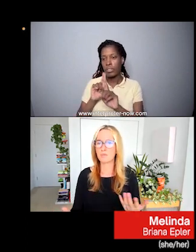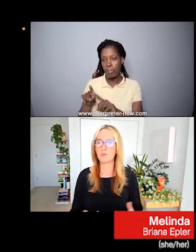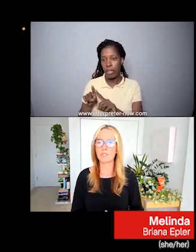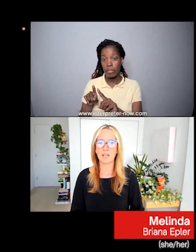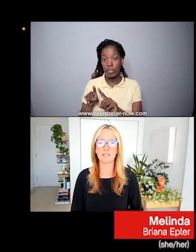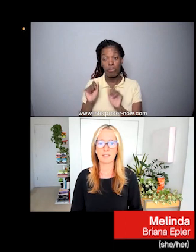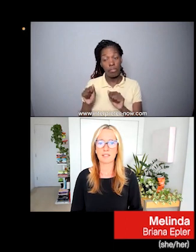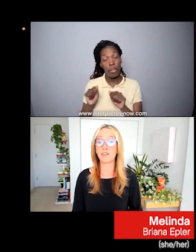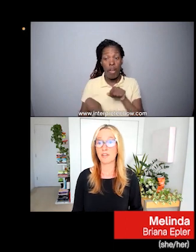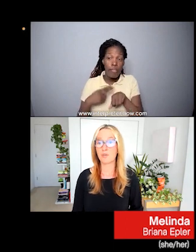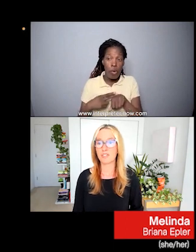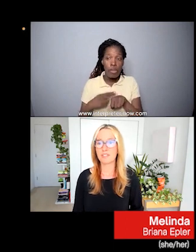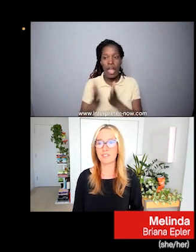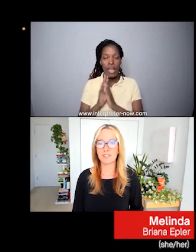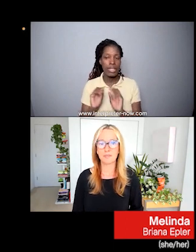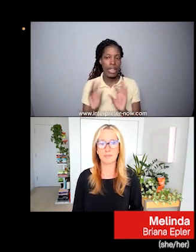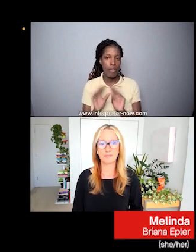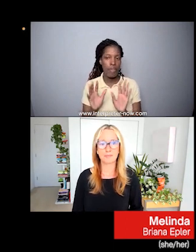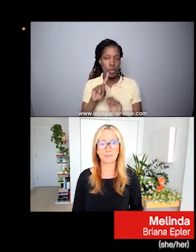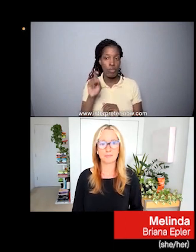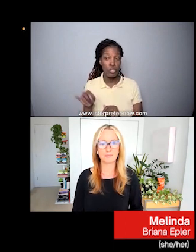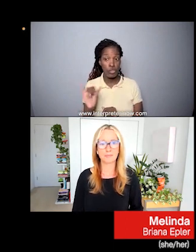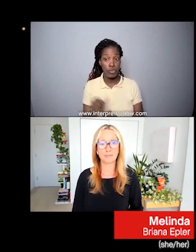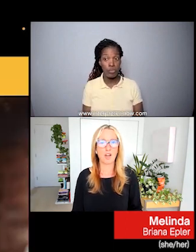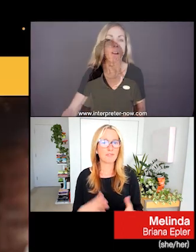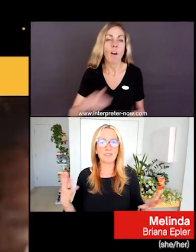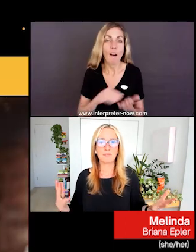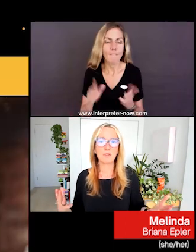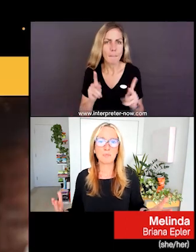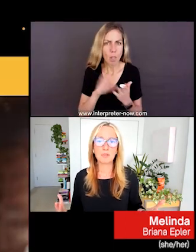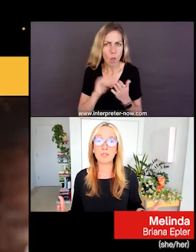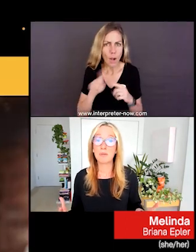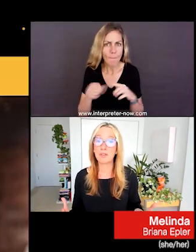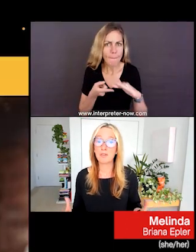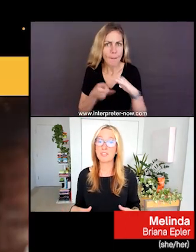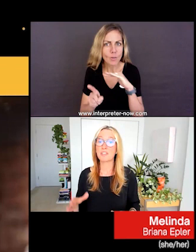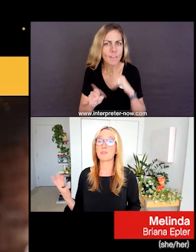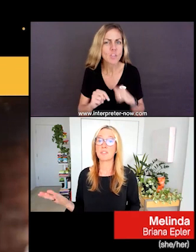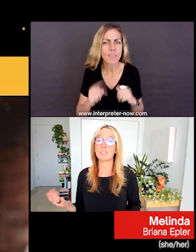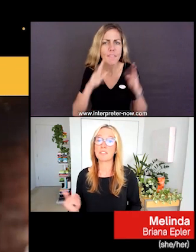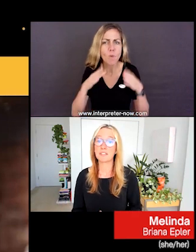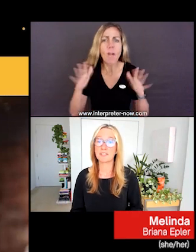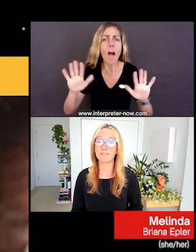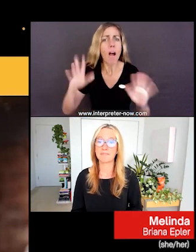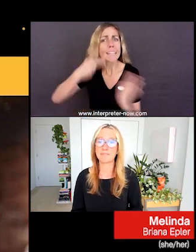of course ask clarifying questions if it's helpful. Often, when people learn about microaggressions, they focus on the intent.